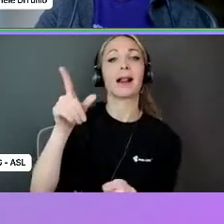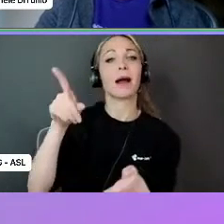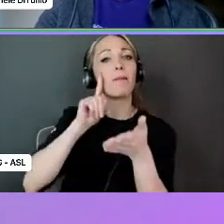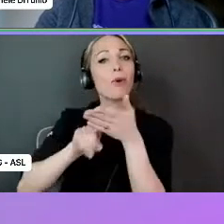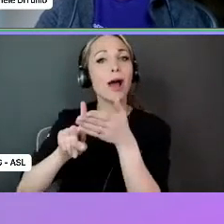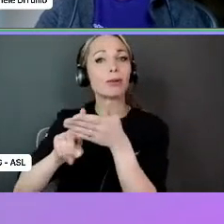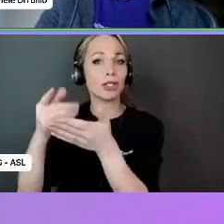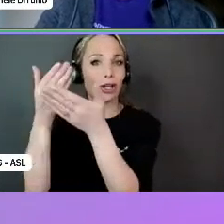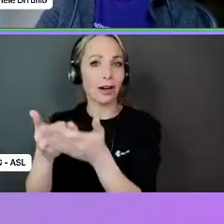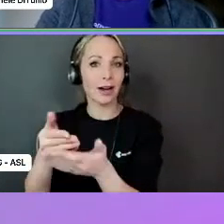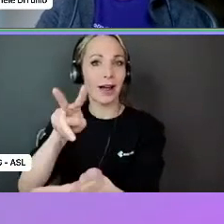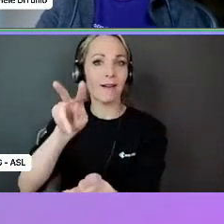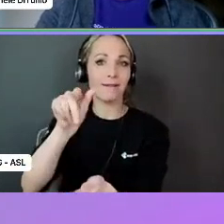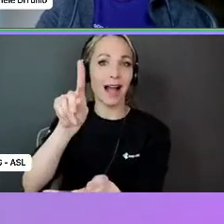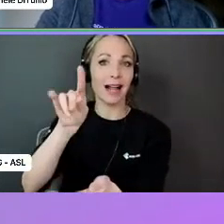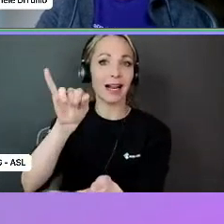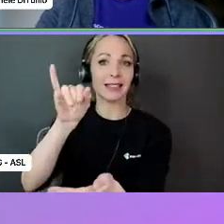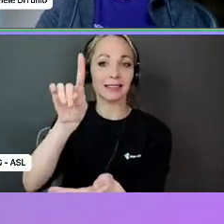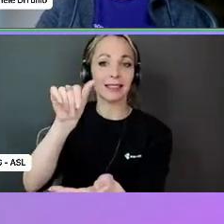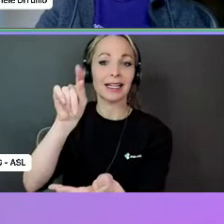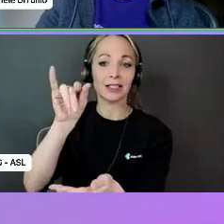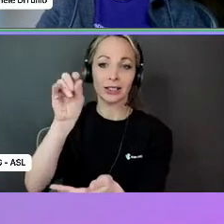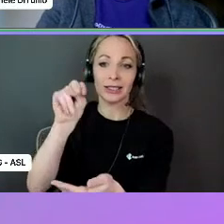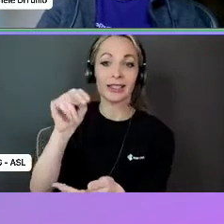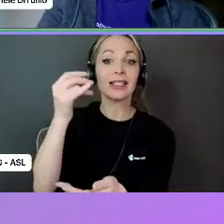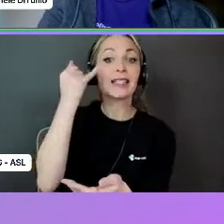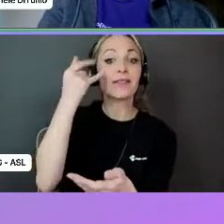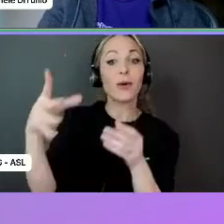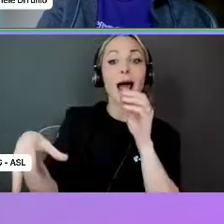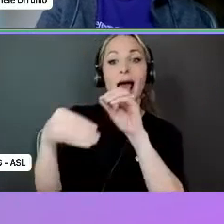you can disable HTML browser validation, and that's to add